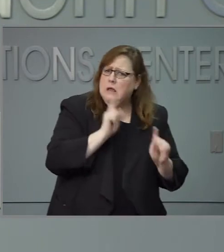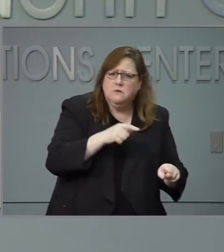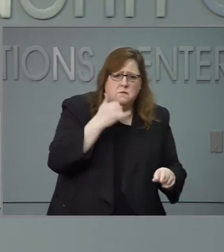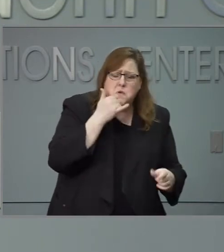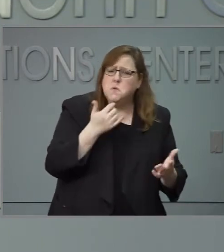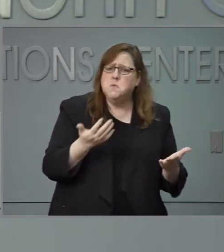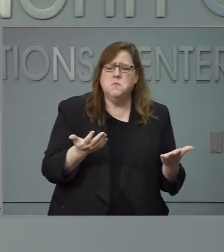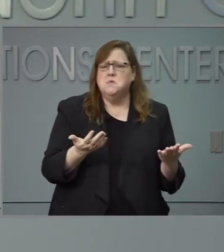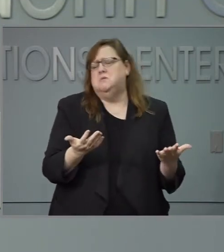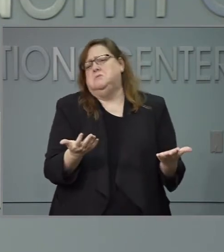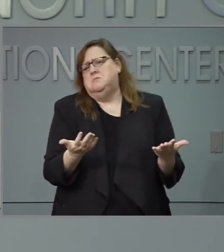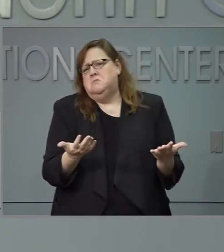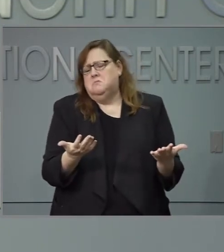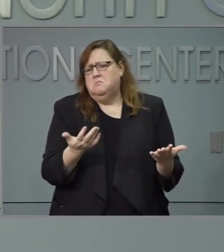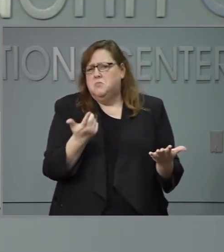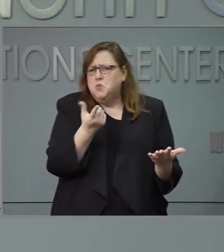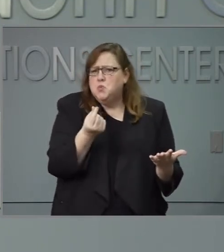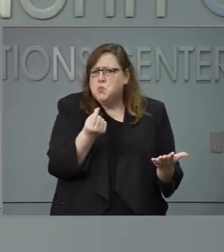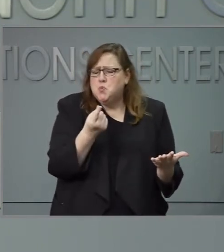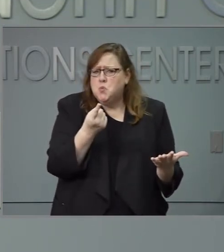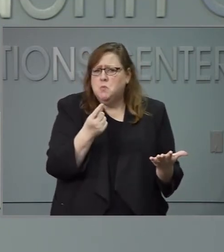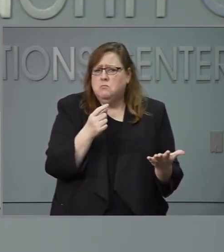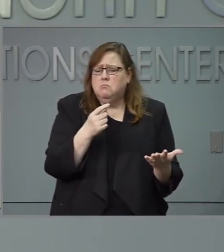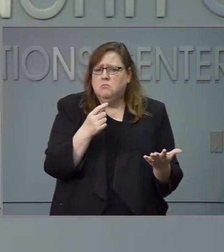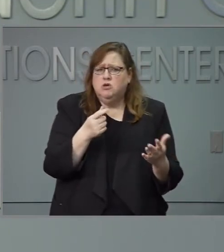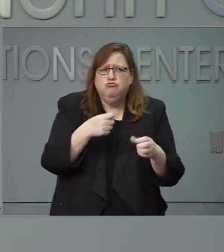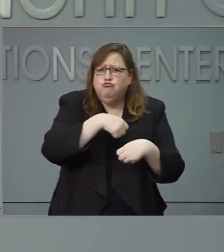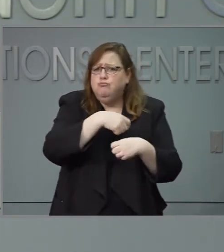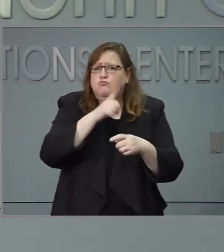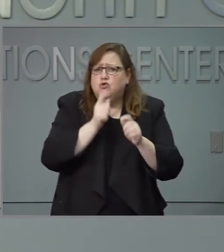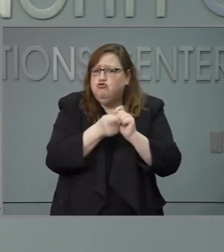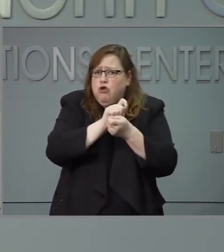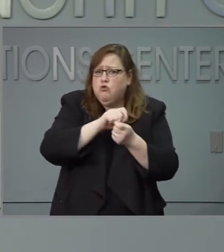LOS NIÑOS, CUANDO REGRESEN A LA ESCUELA, SI GOBIERNO CONTRA EN